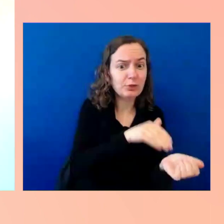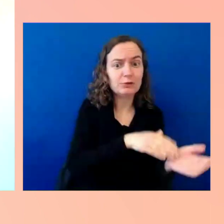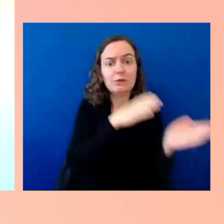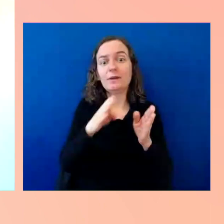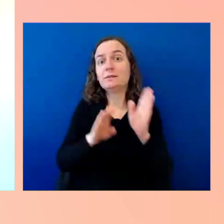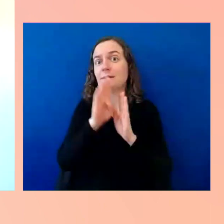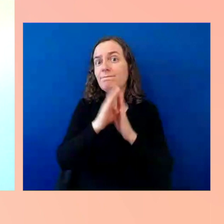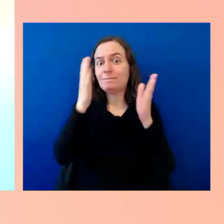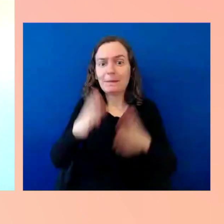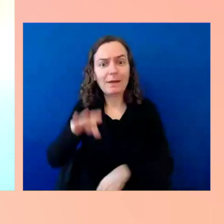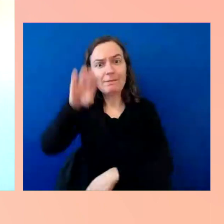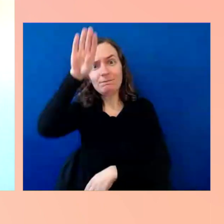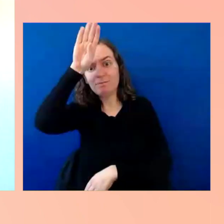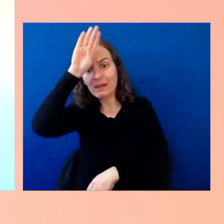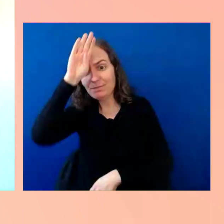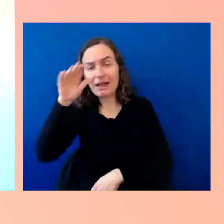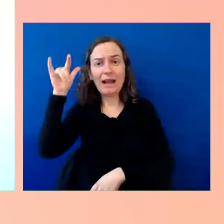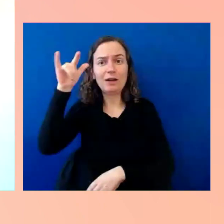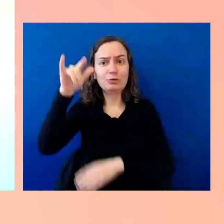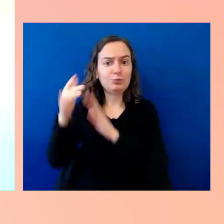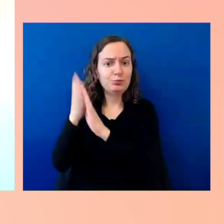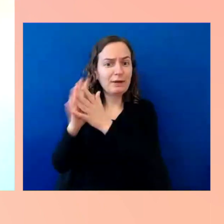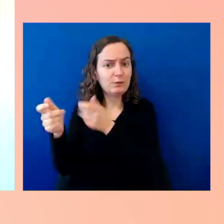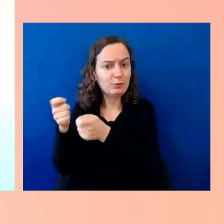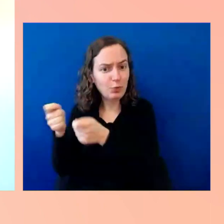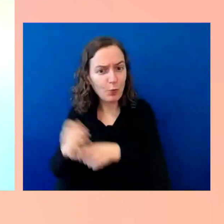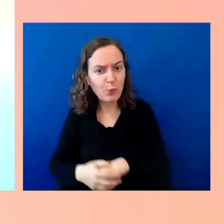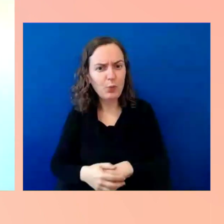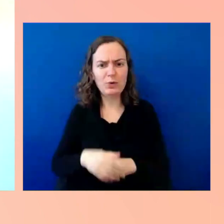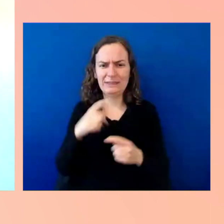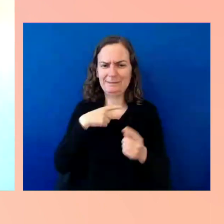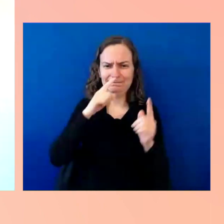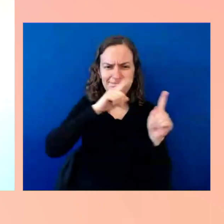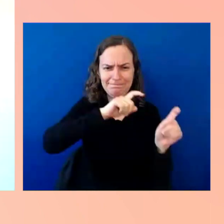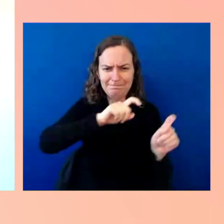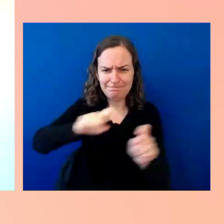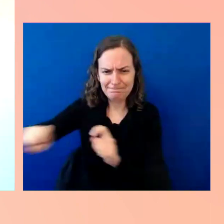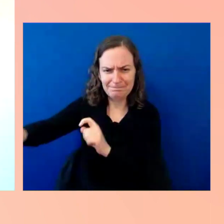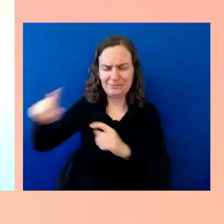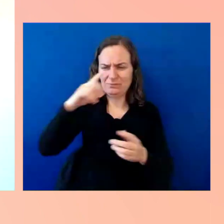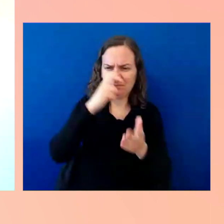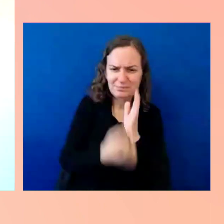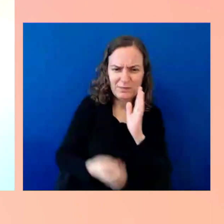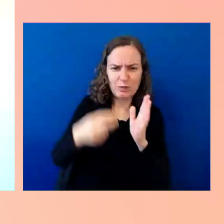We conducted comprehensive literature reviews and tested a lot of our hypotheses in